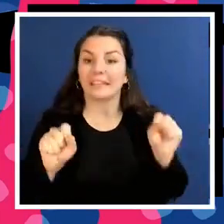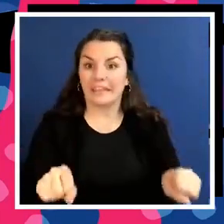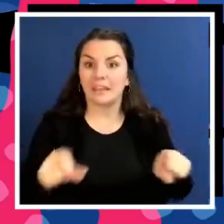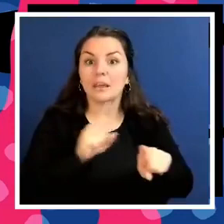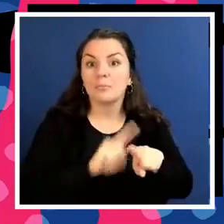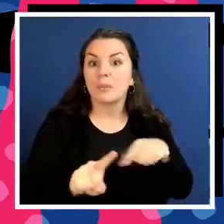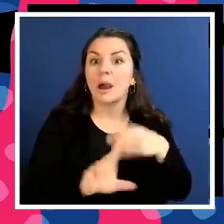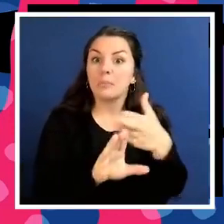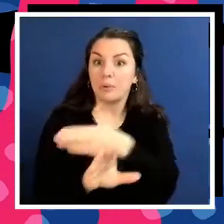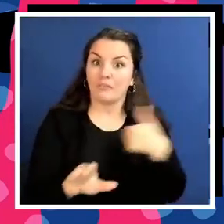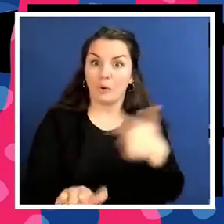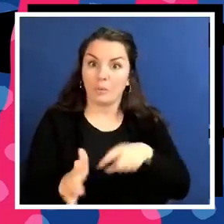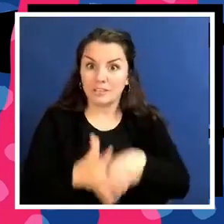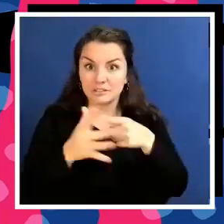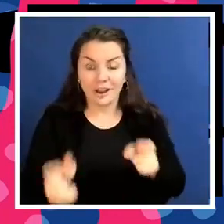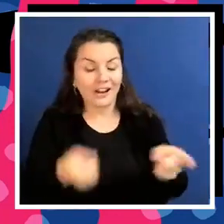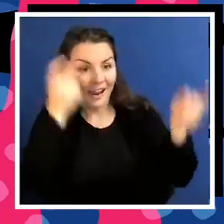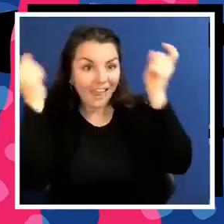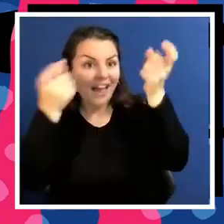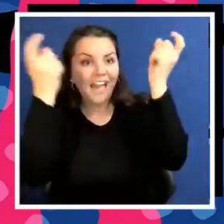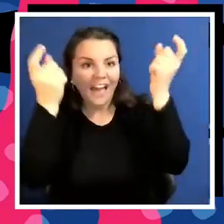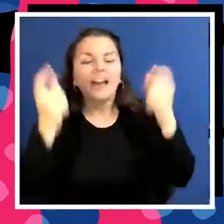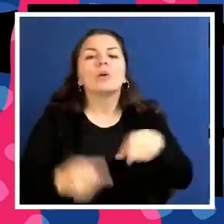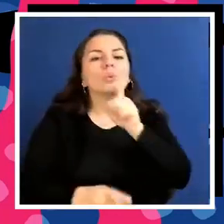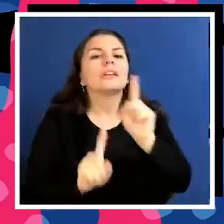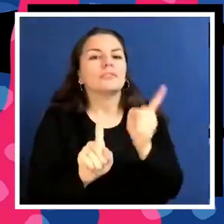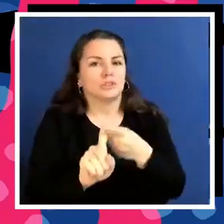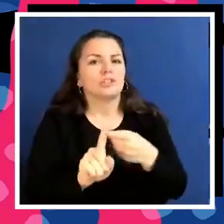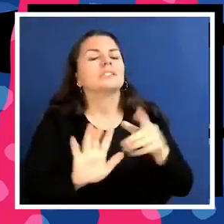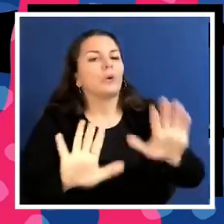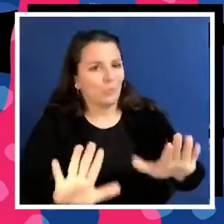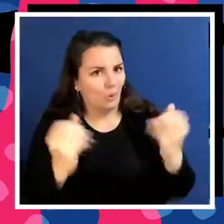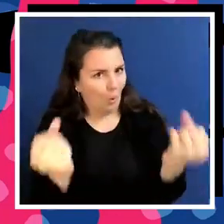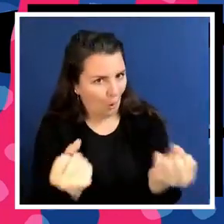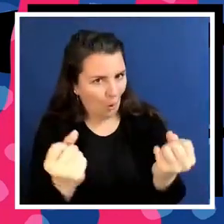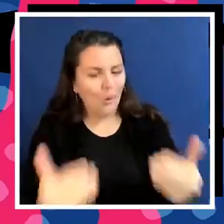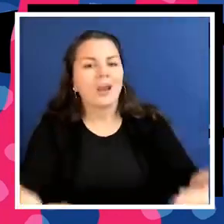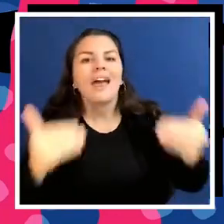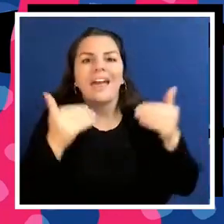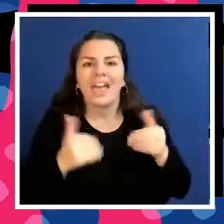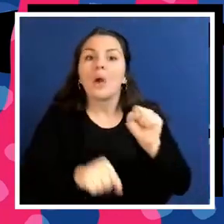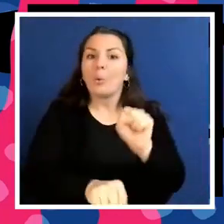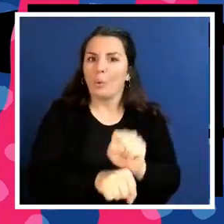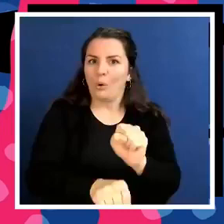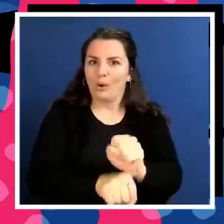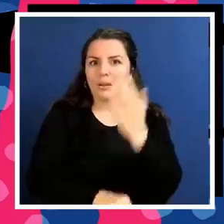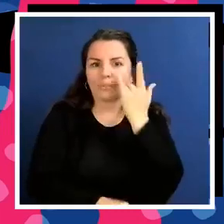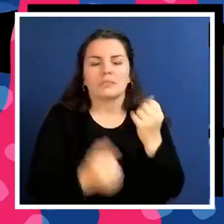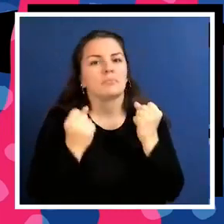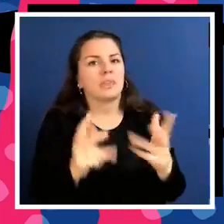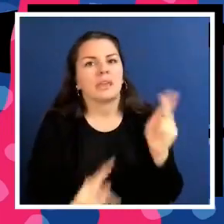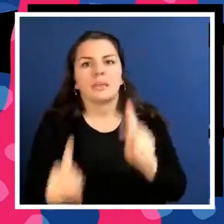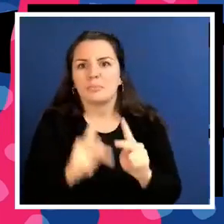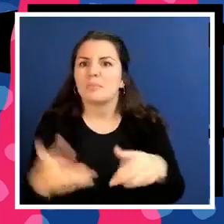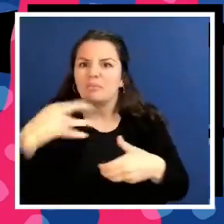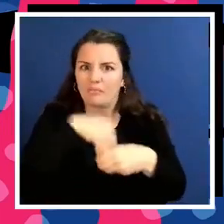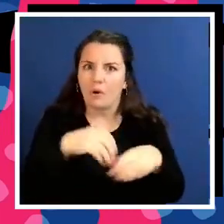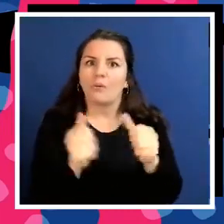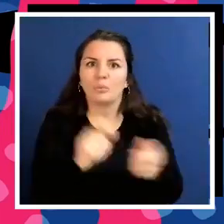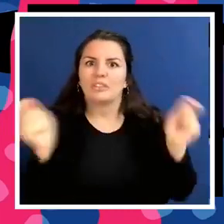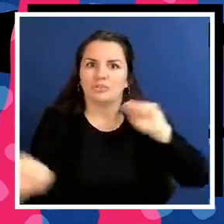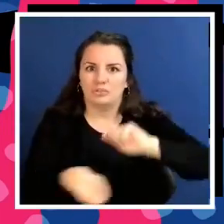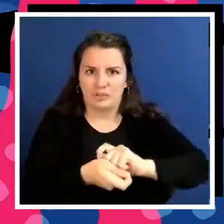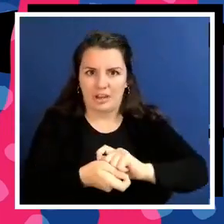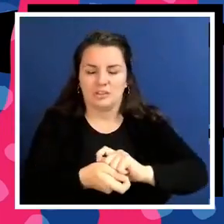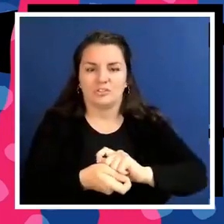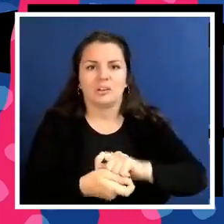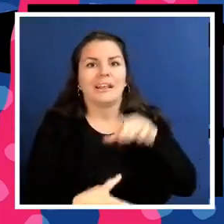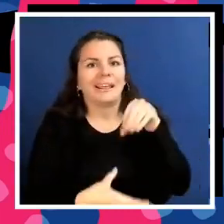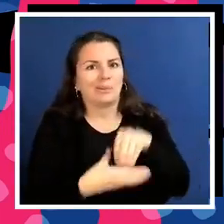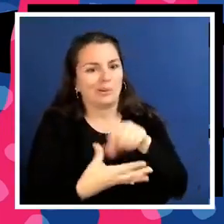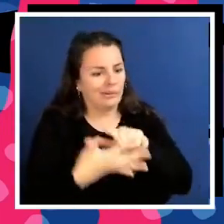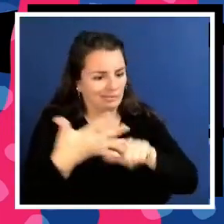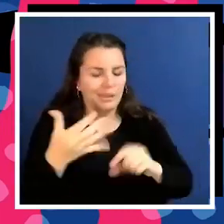I EVEN HAVE MY TRIBE CALLED